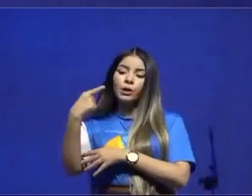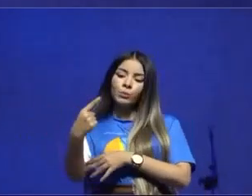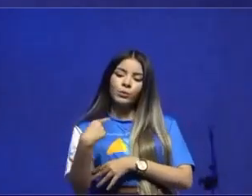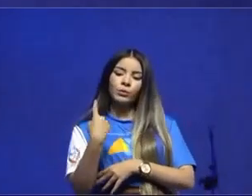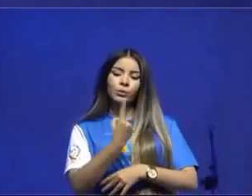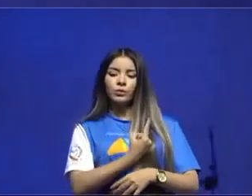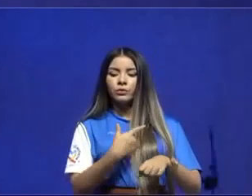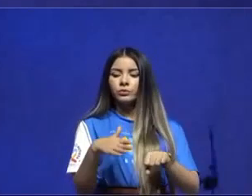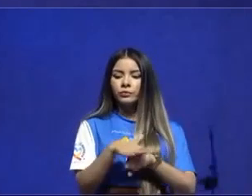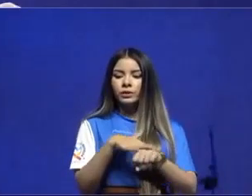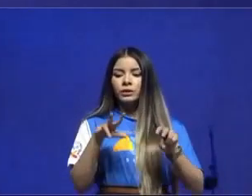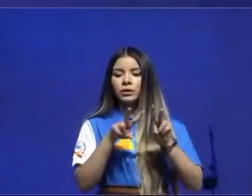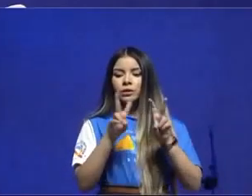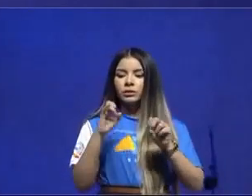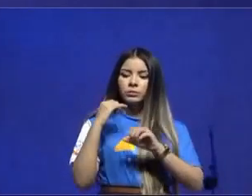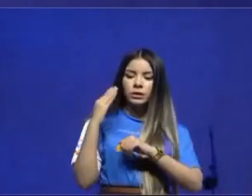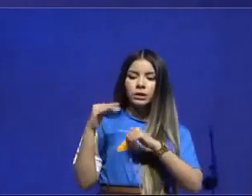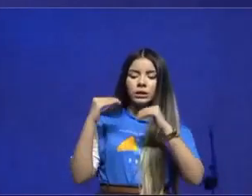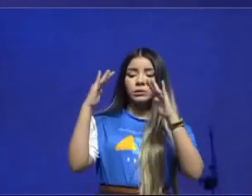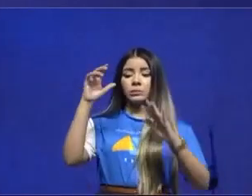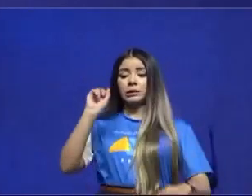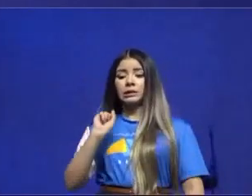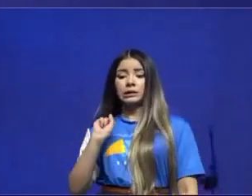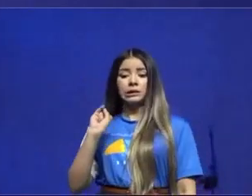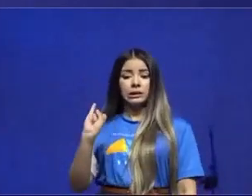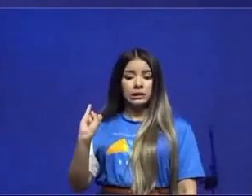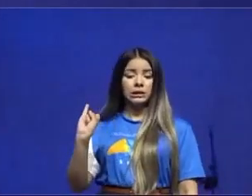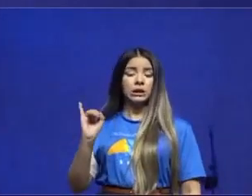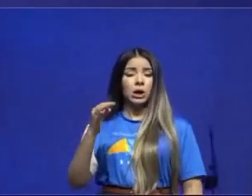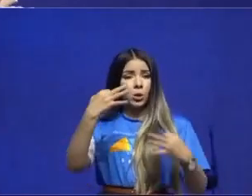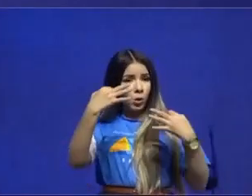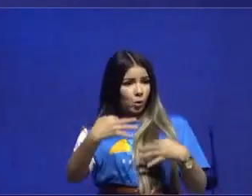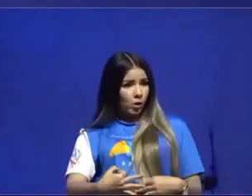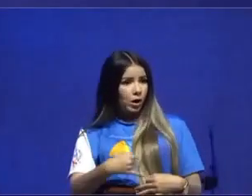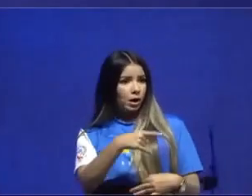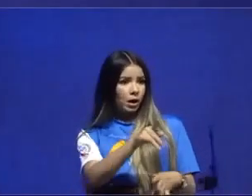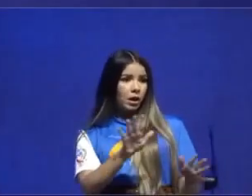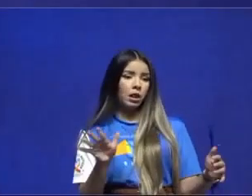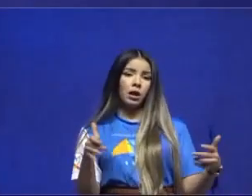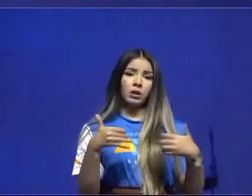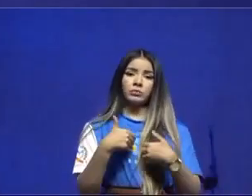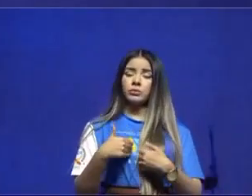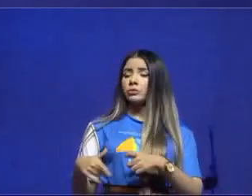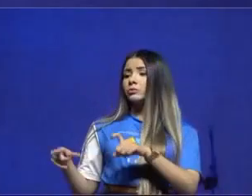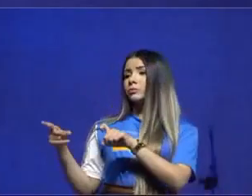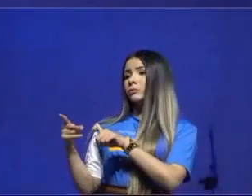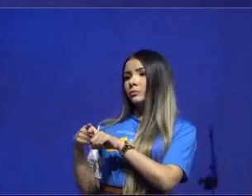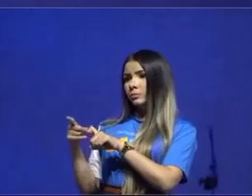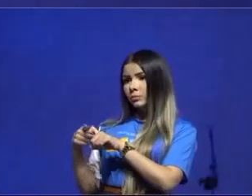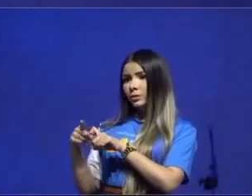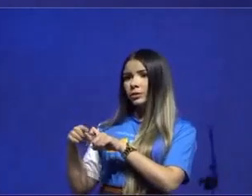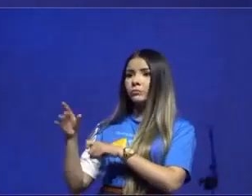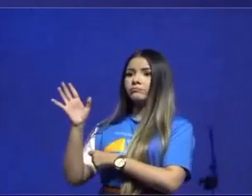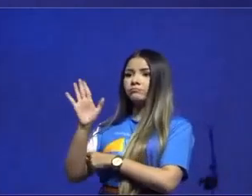development And if it is really confirmed, the neuropediatrician child psychiatrist closes